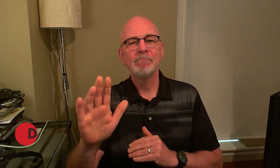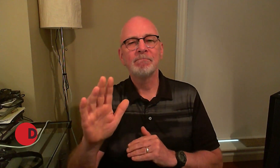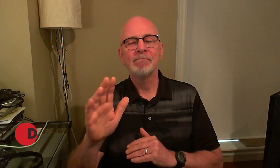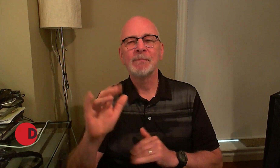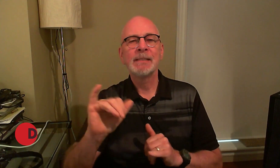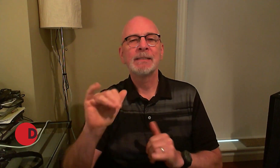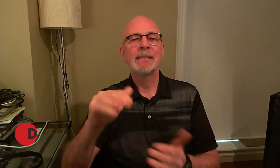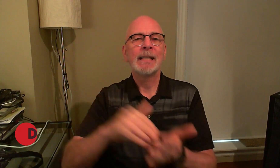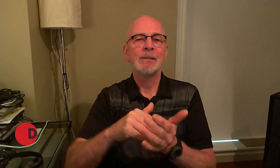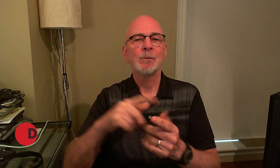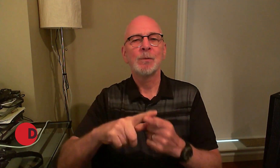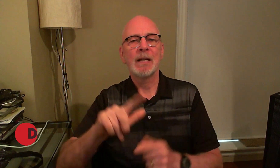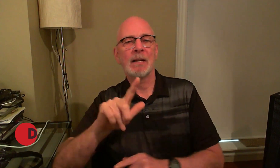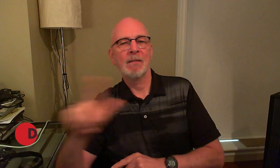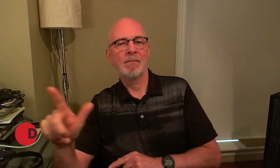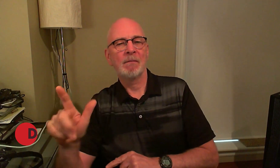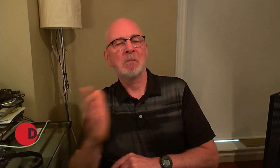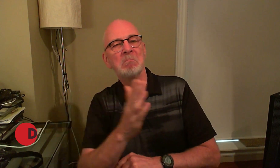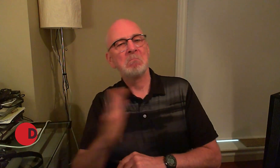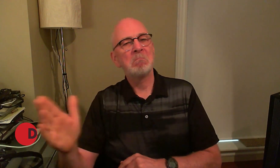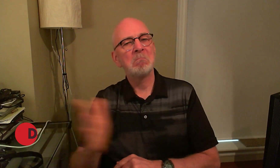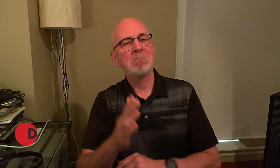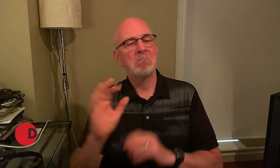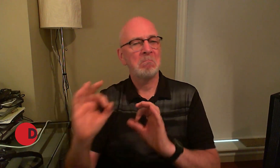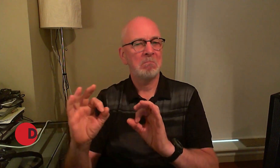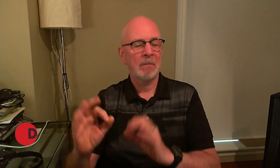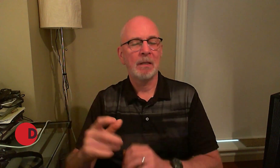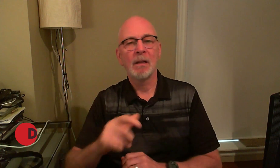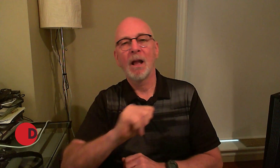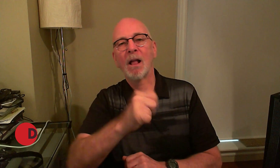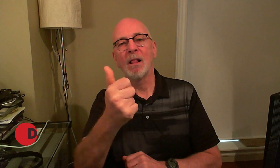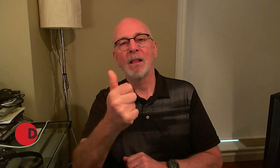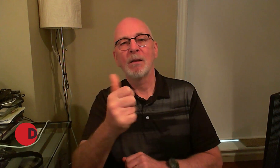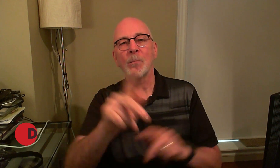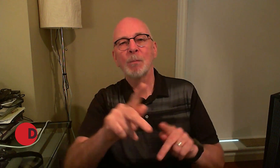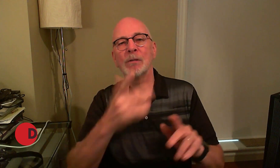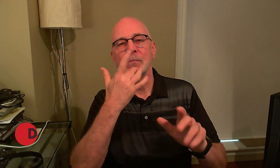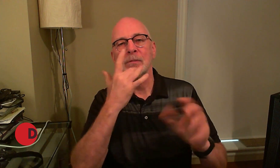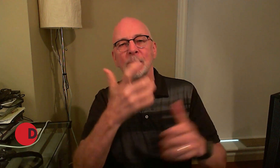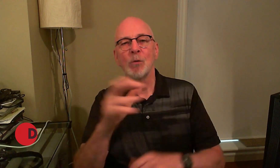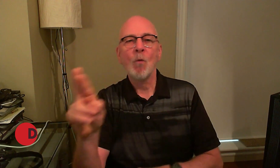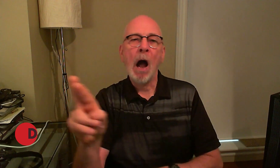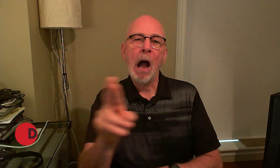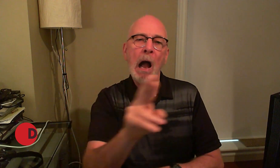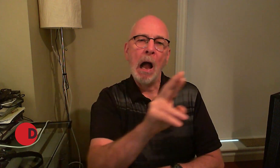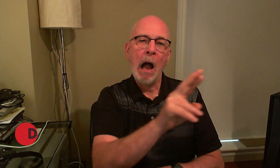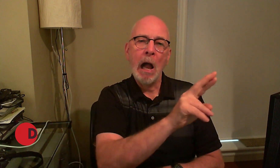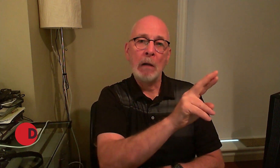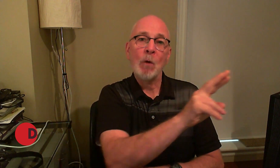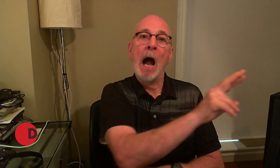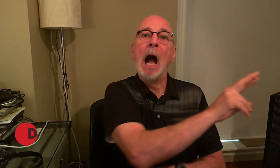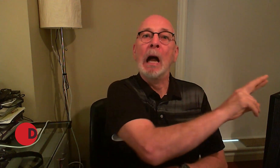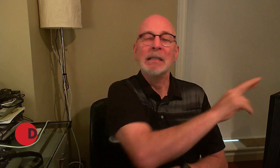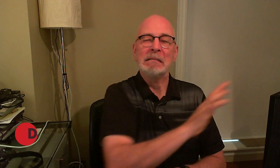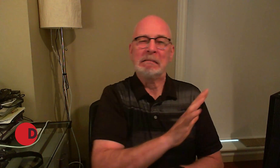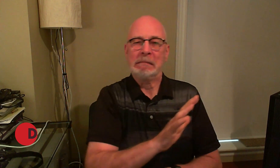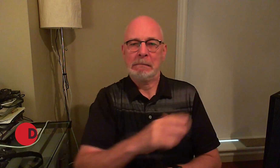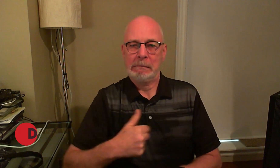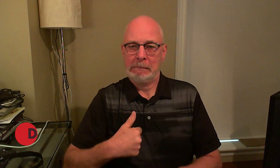center to left philosophy. Others prefer the extreme right I'm sorry to say,